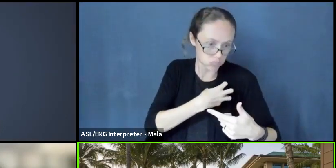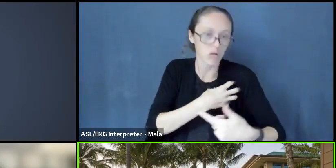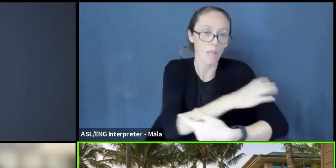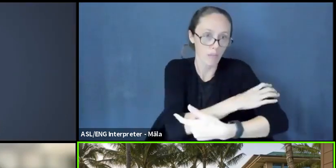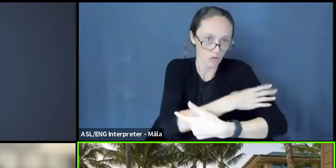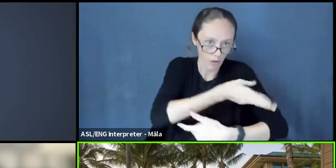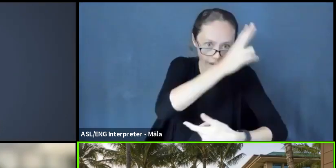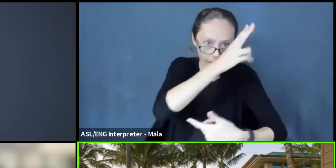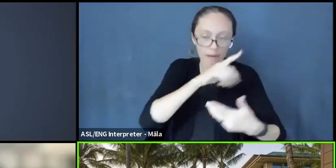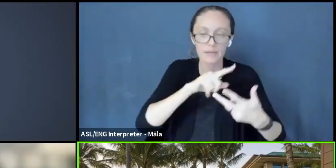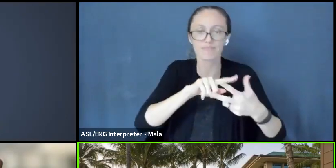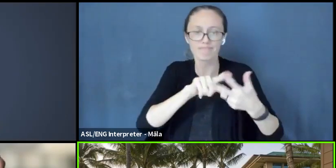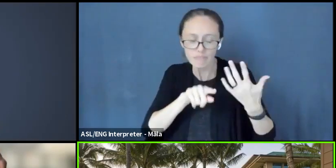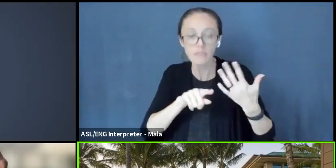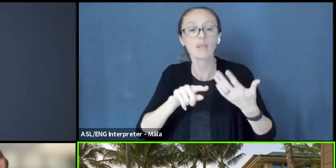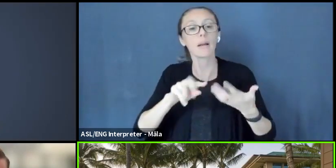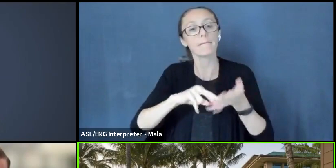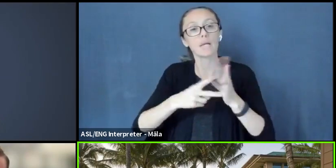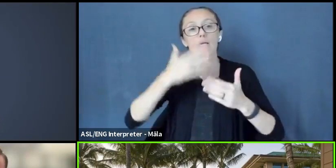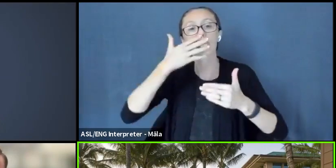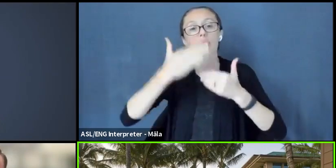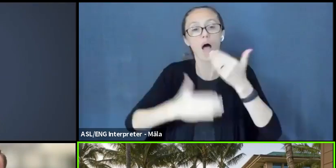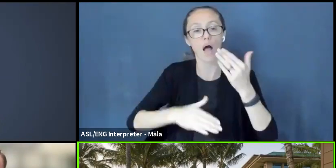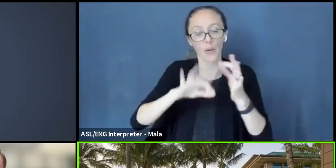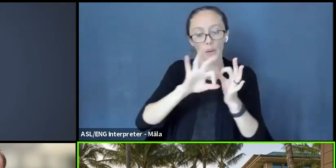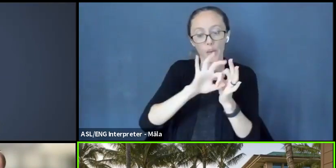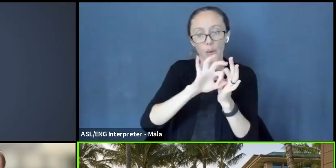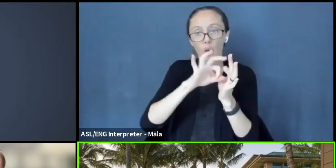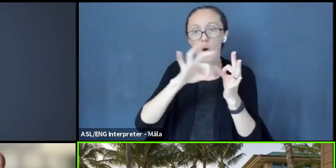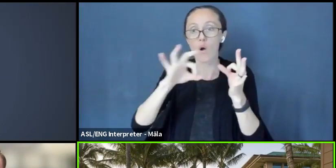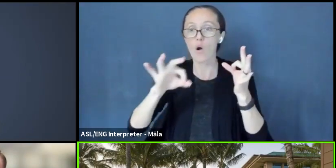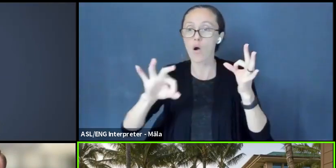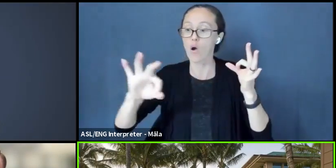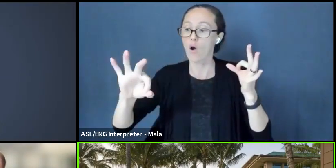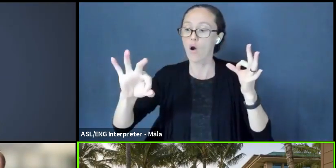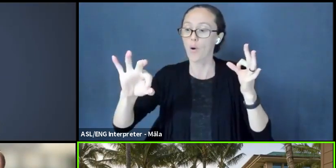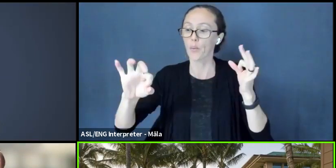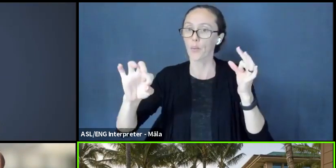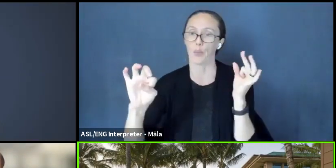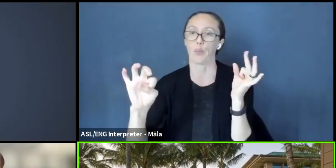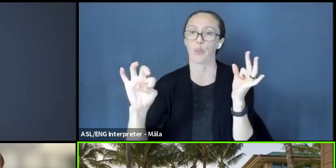vessels to be narrow so instead of nice big blood vessel where the blood, that's full